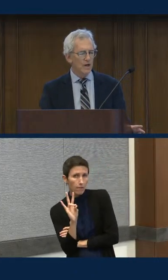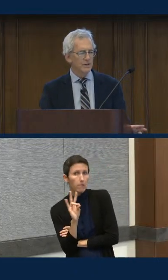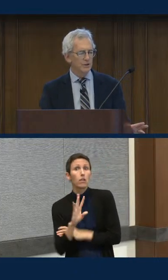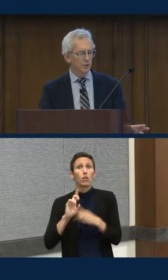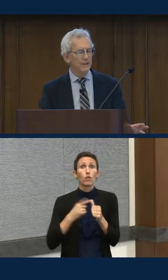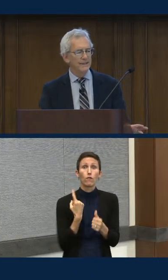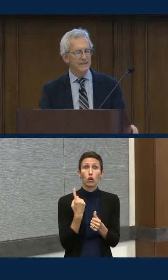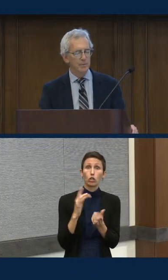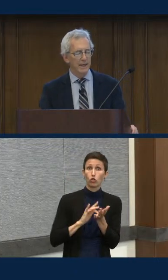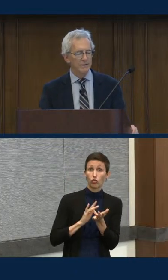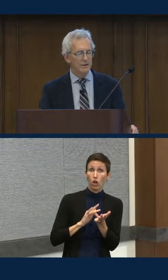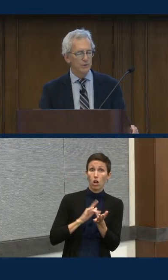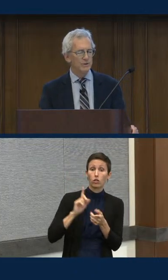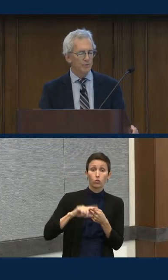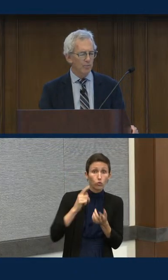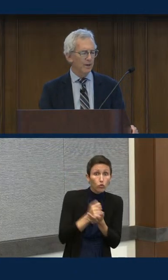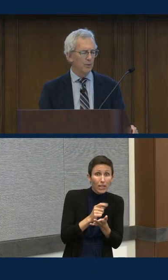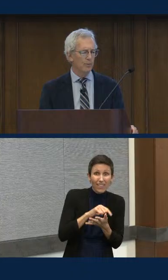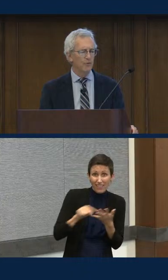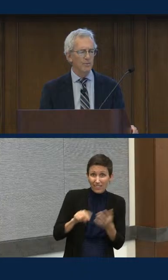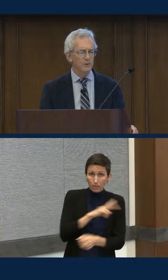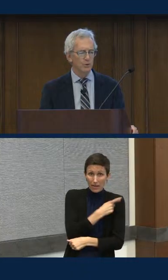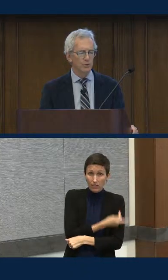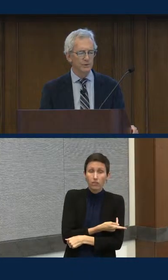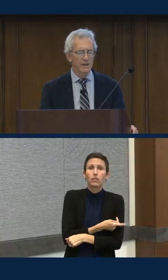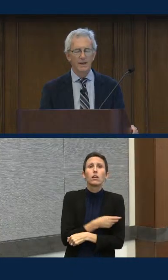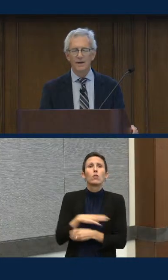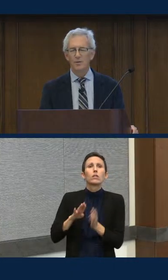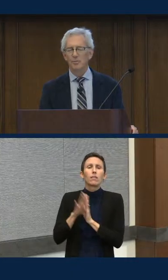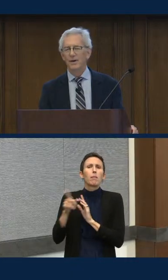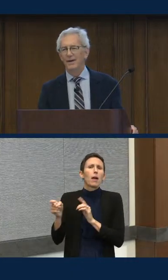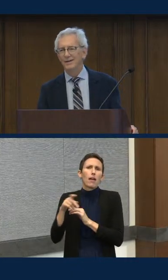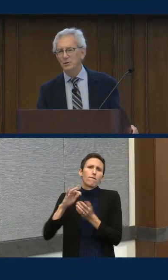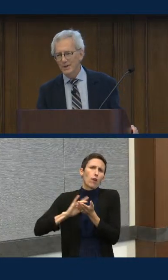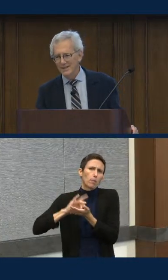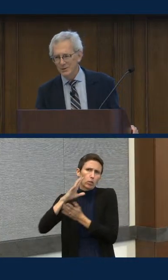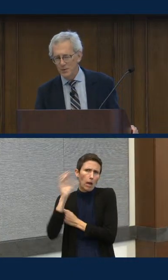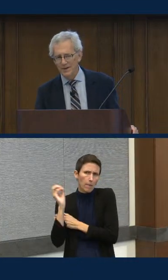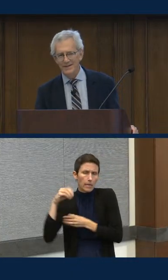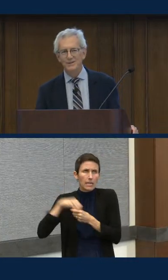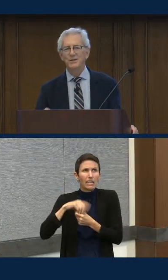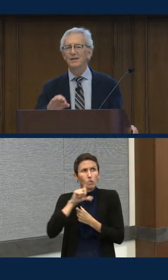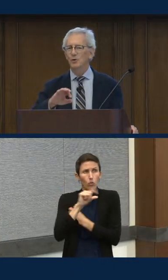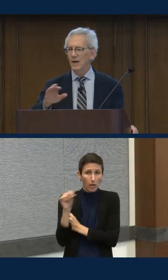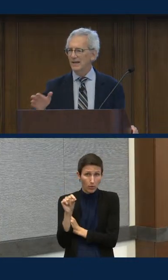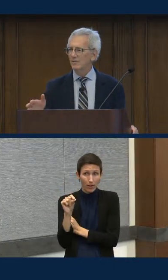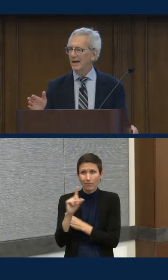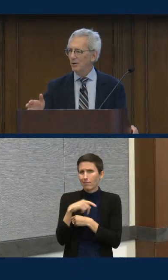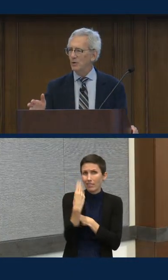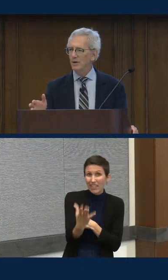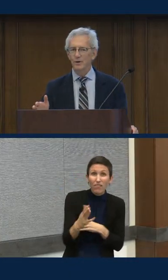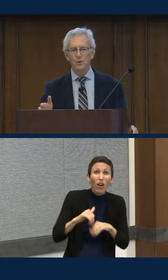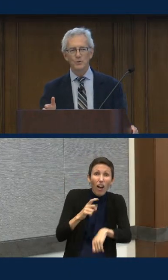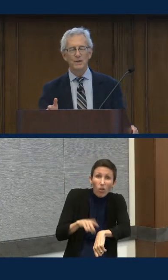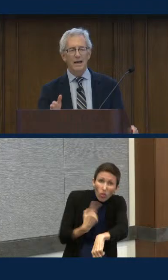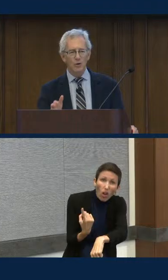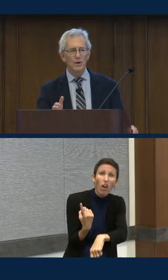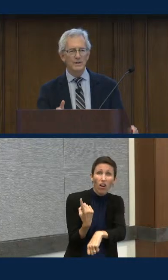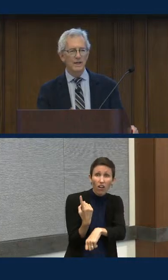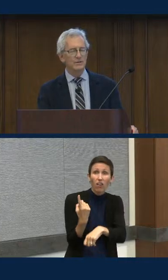patients was developed by pharmaceuticals in 2020. Just to give you an idea how long it